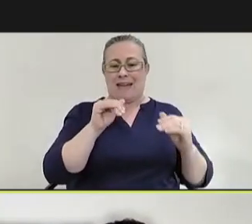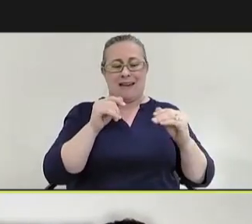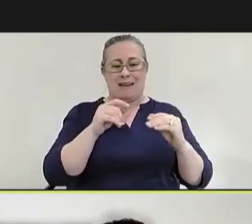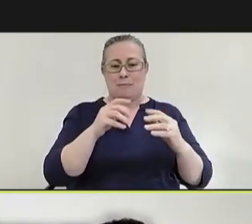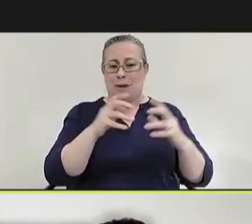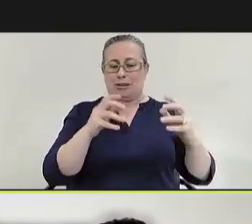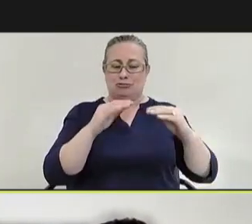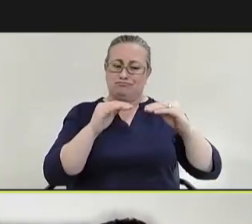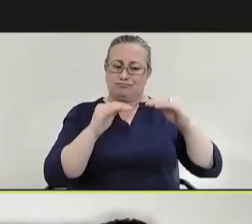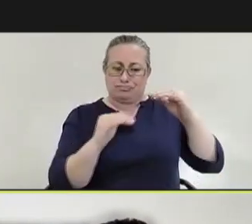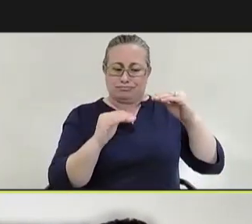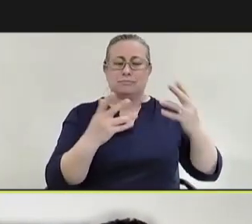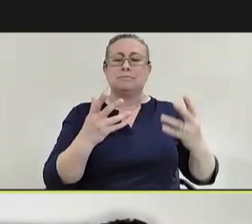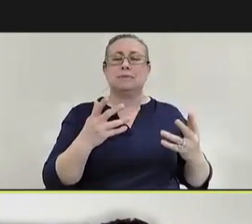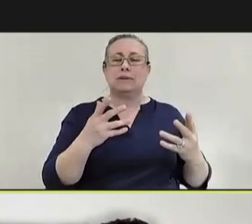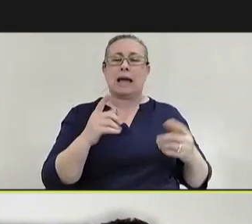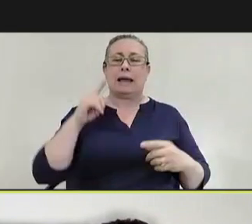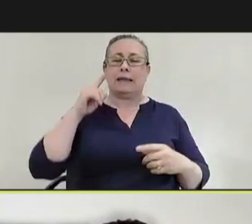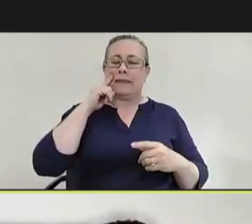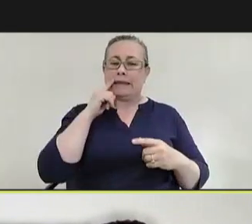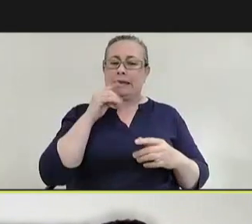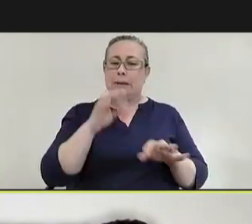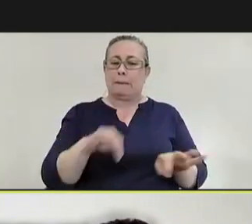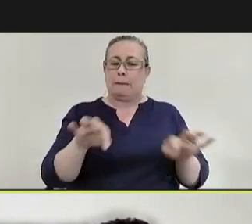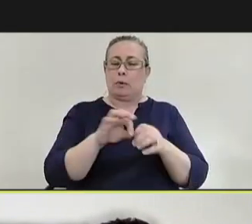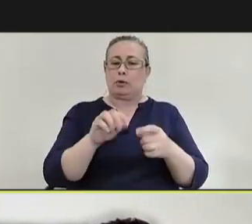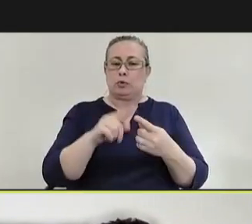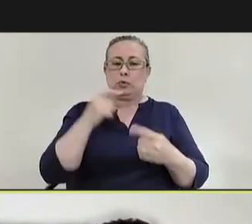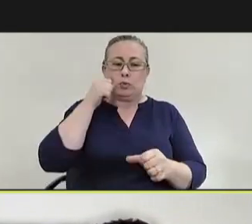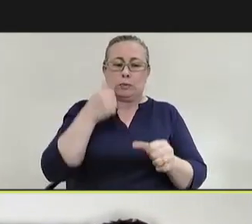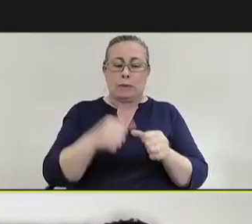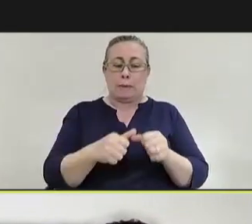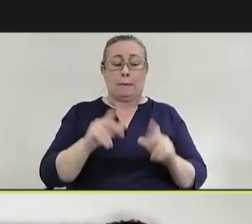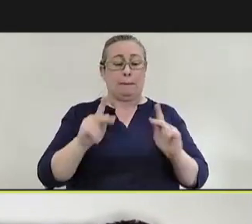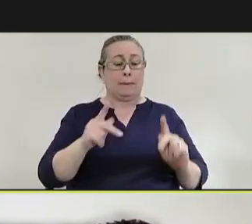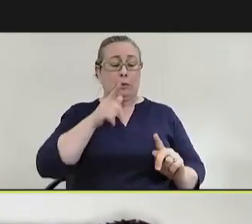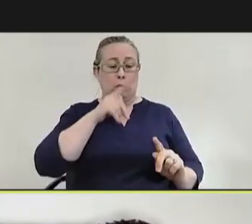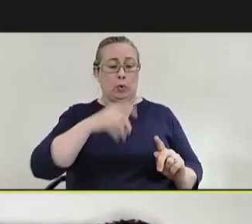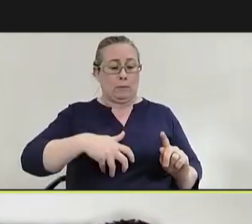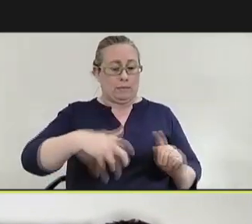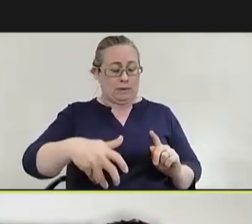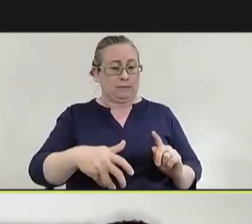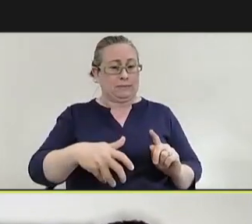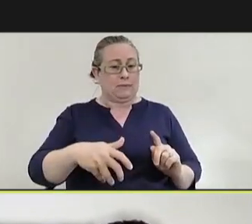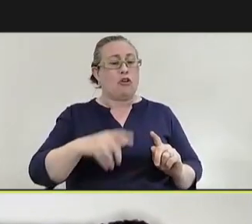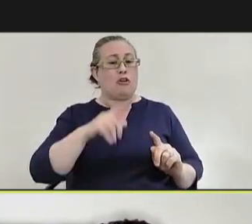I think again, it's important to remember that pregnant people are people who are pregnant. So,